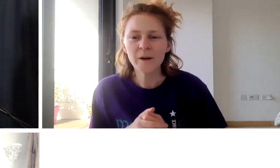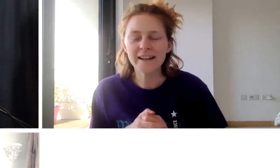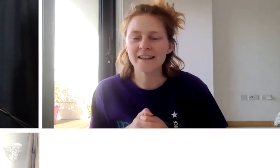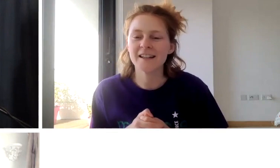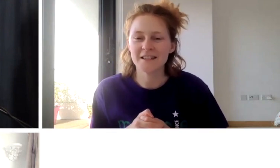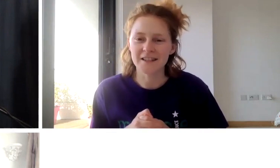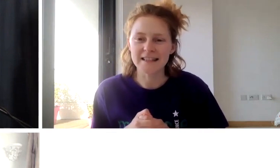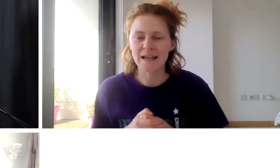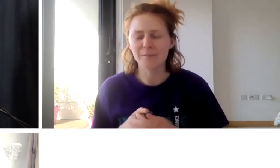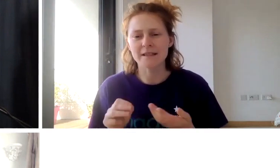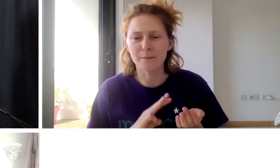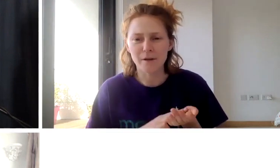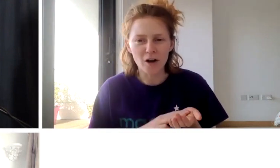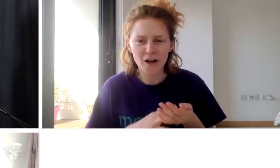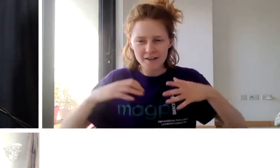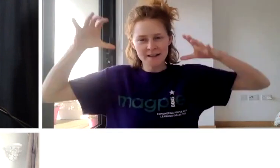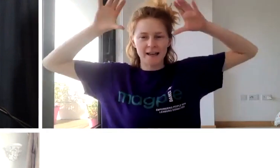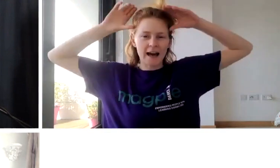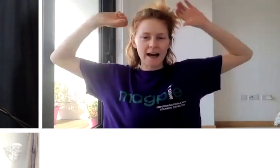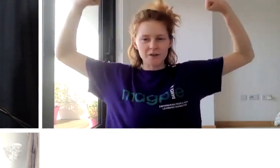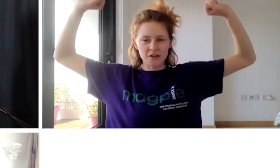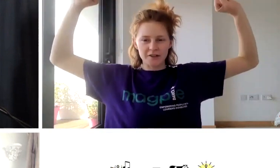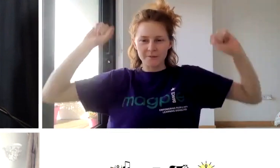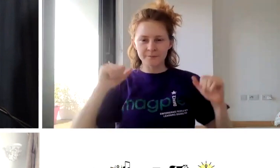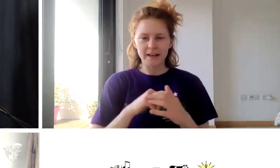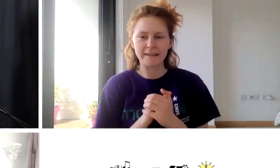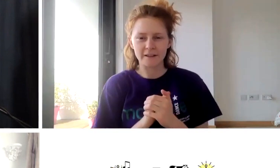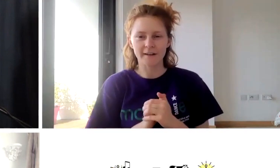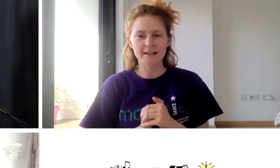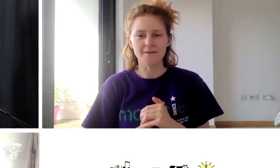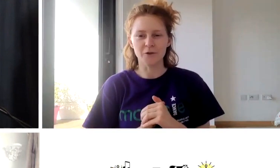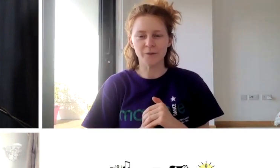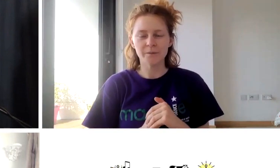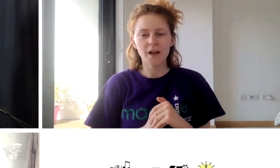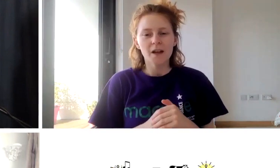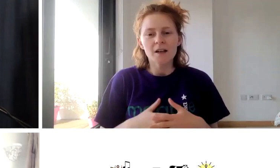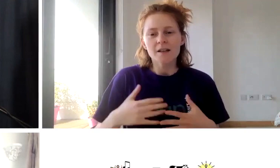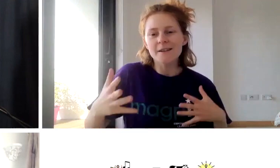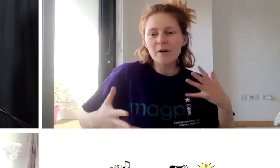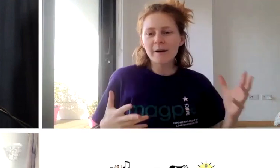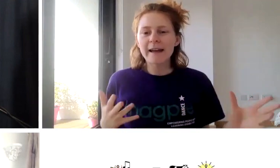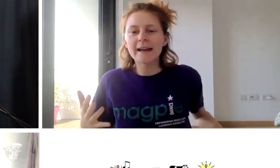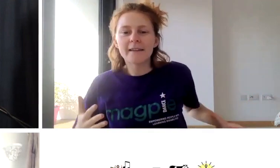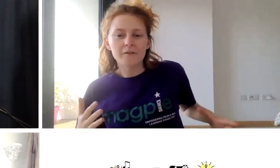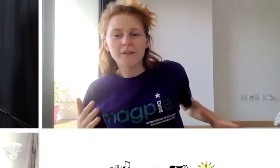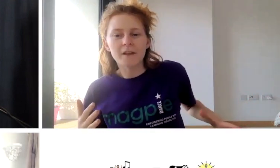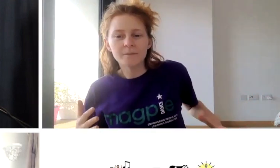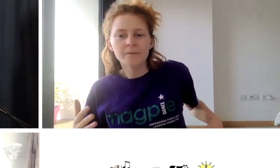are going to do the same as the miolos the cows do in the festival so when we hear that rhythm